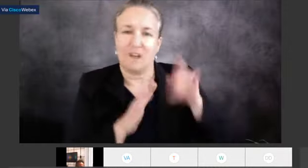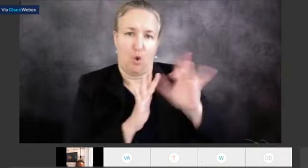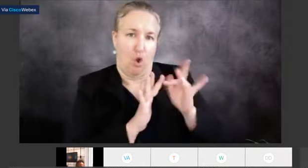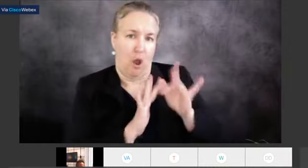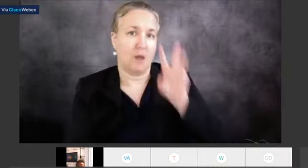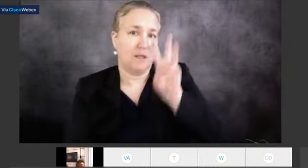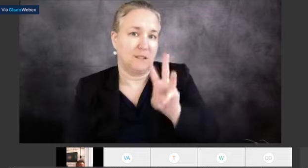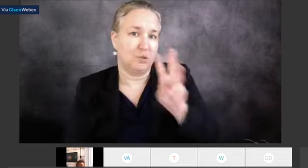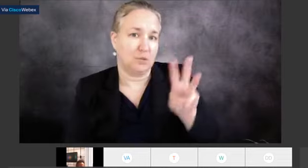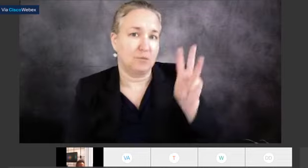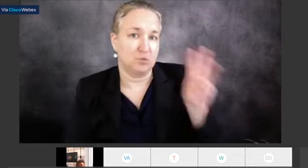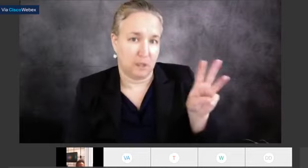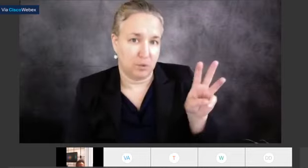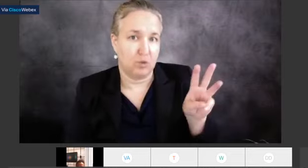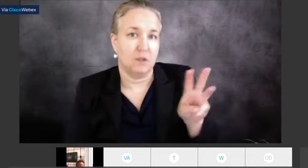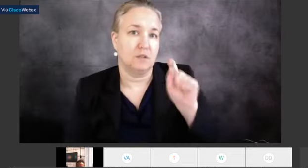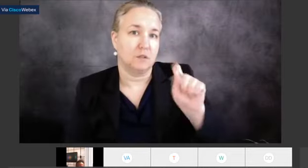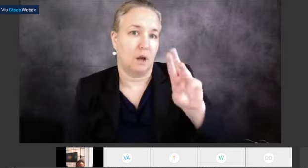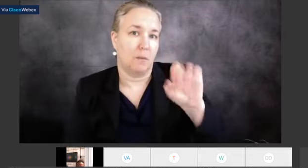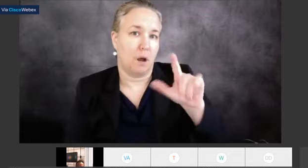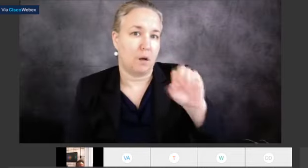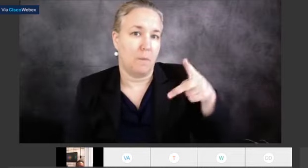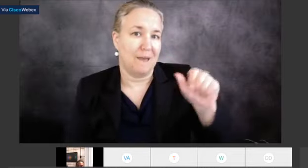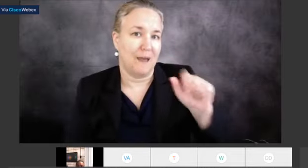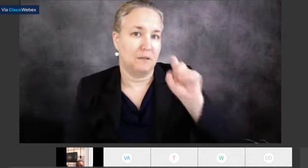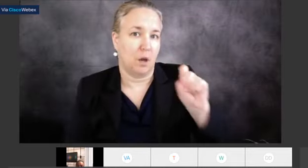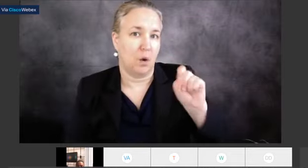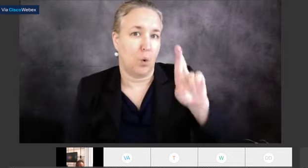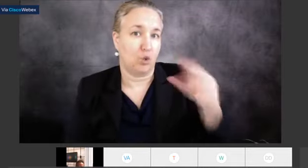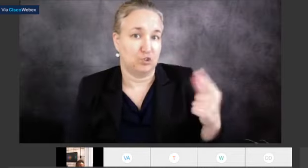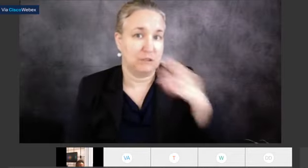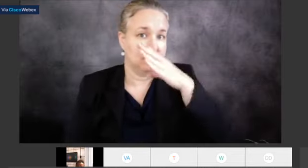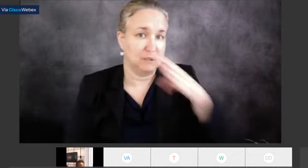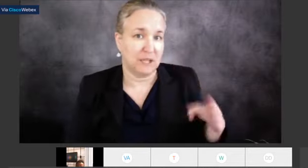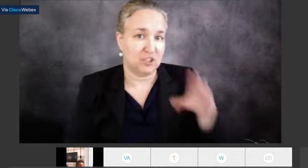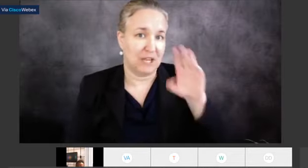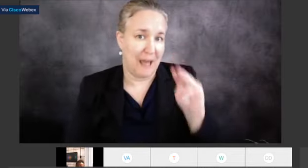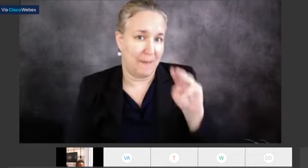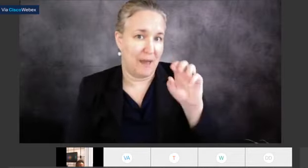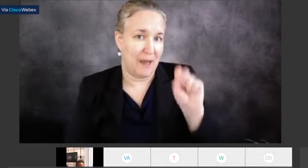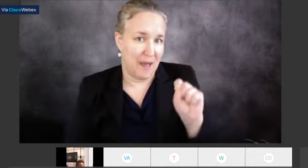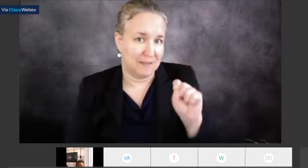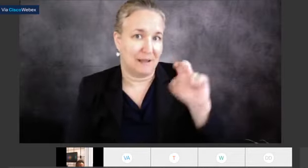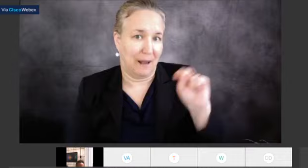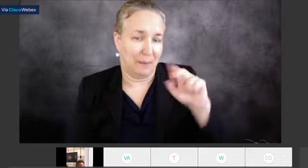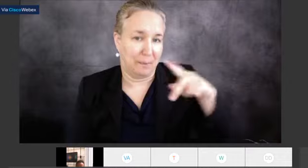www.montcopa.org/MSNP